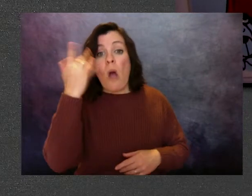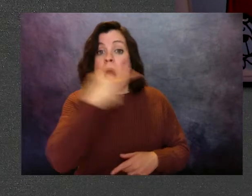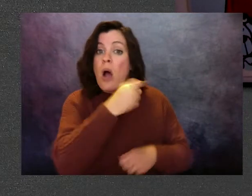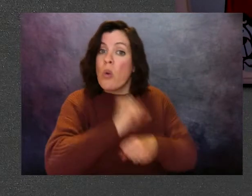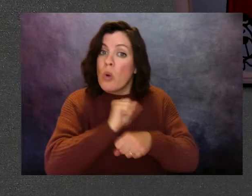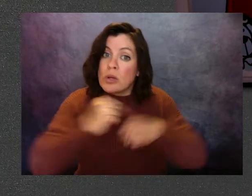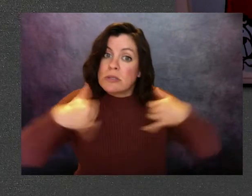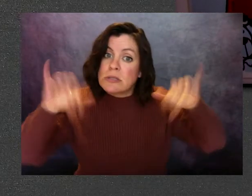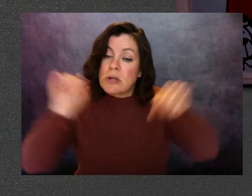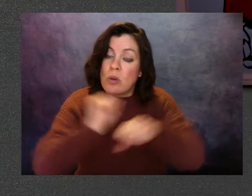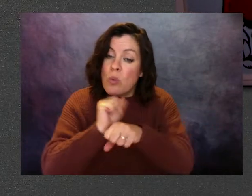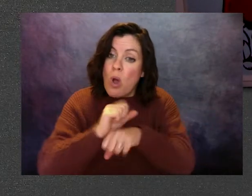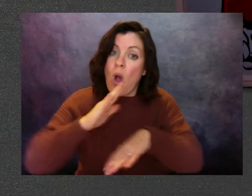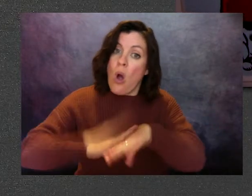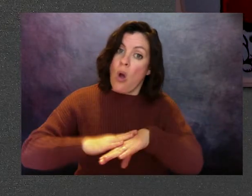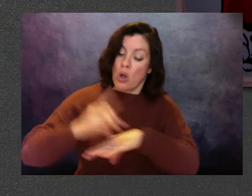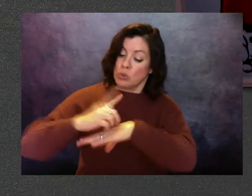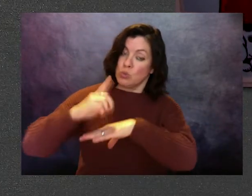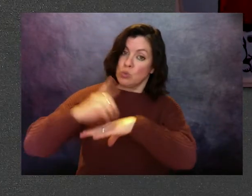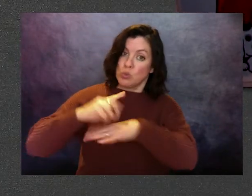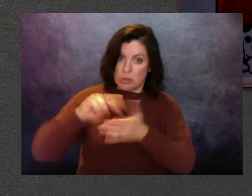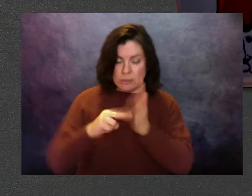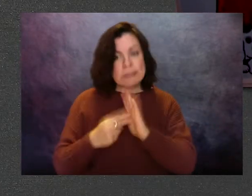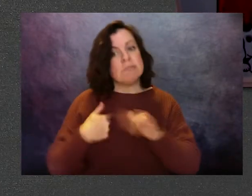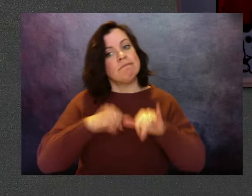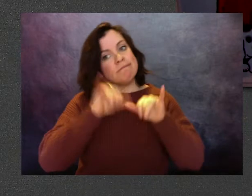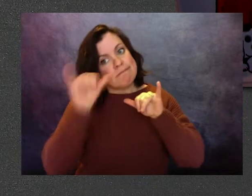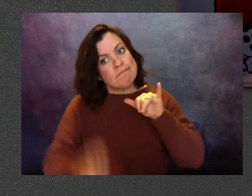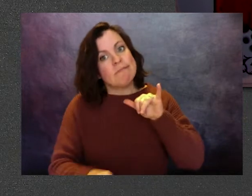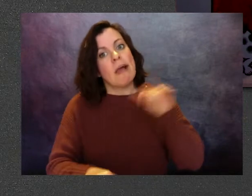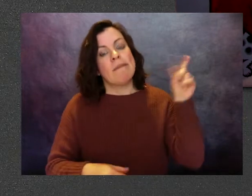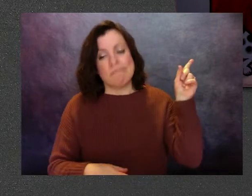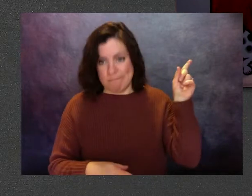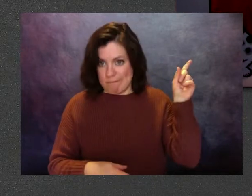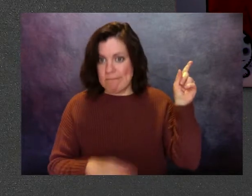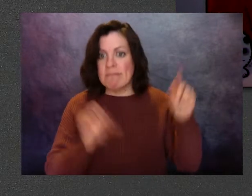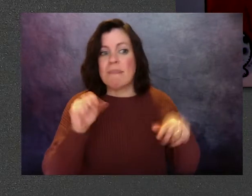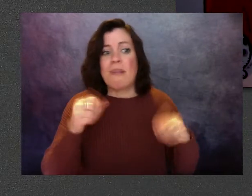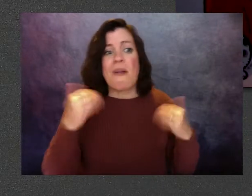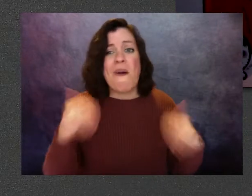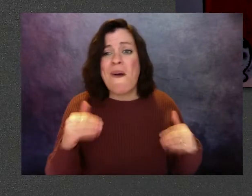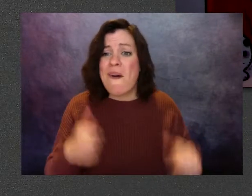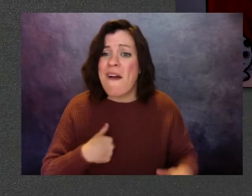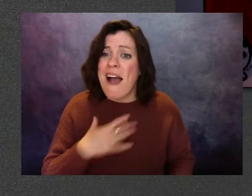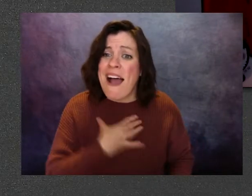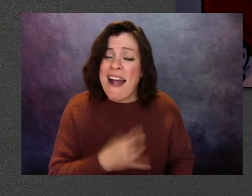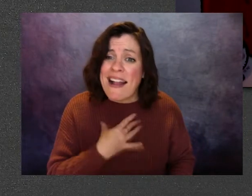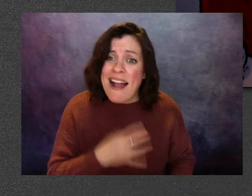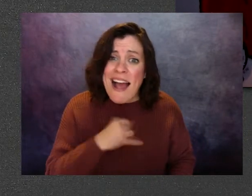Wow. Friends. I loved writing that book about firefighters. It helped me learn more about what they do and